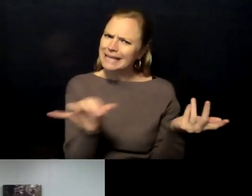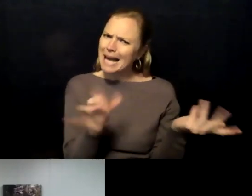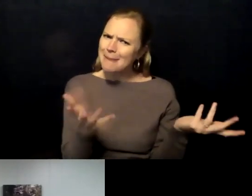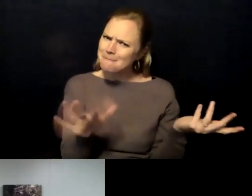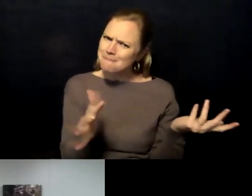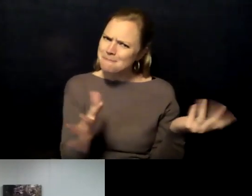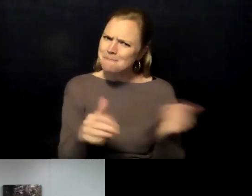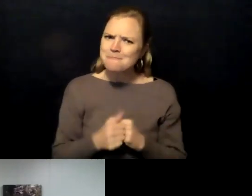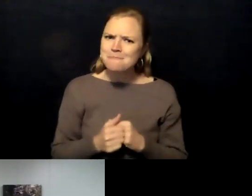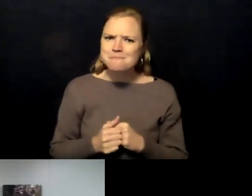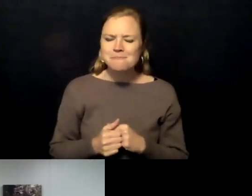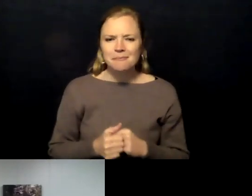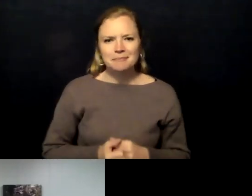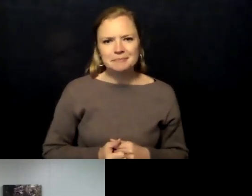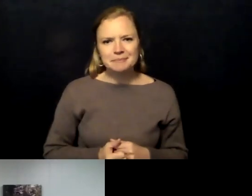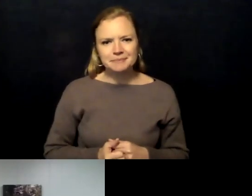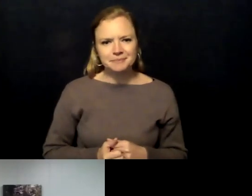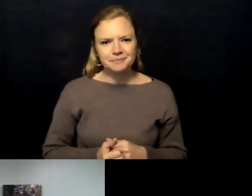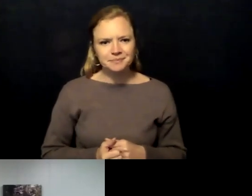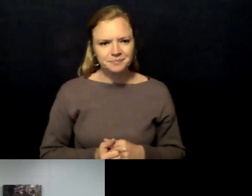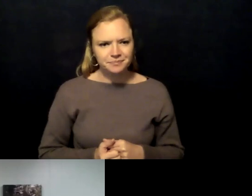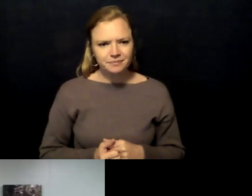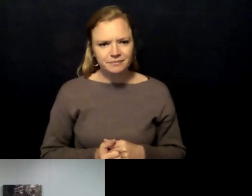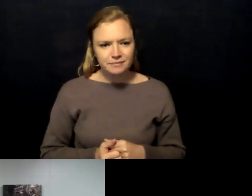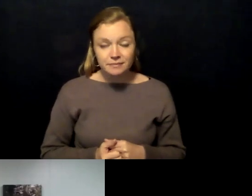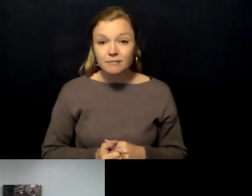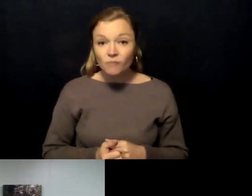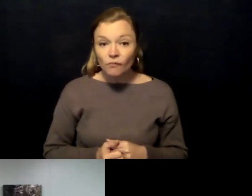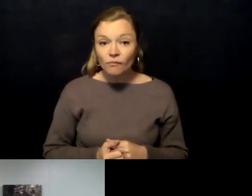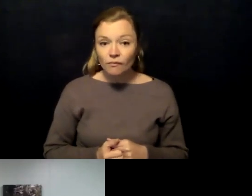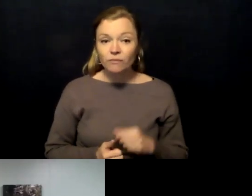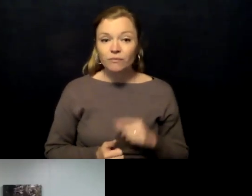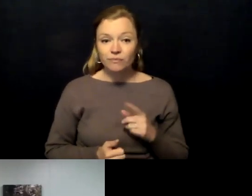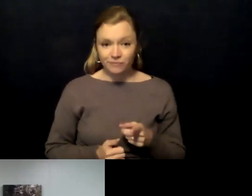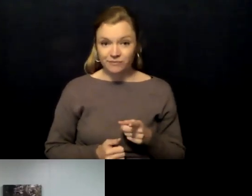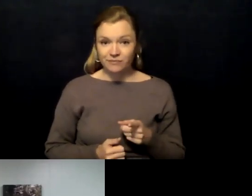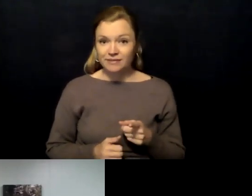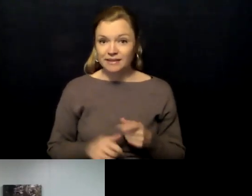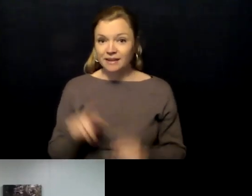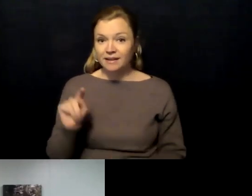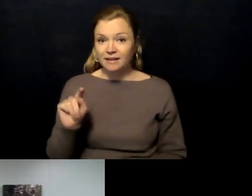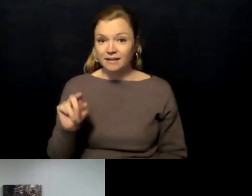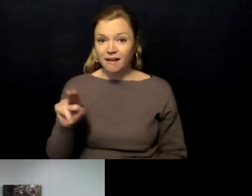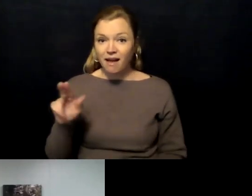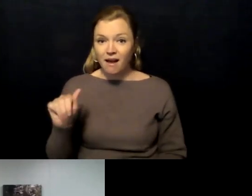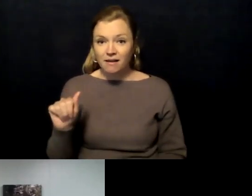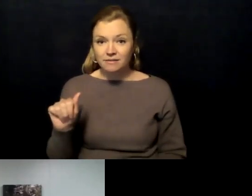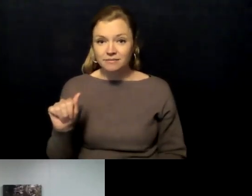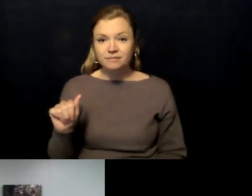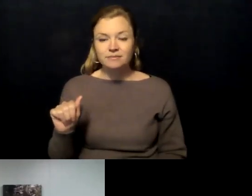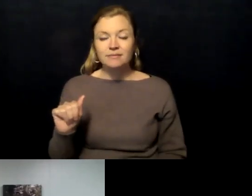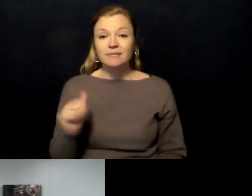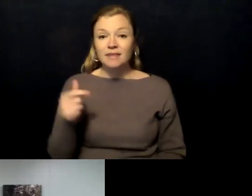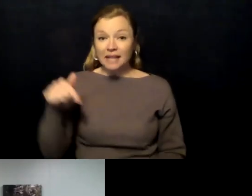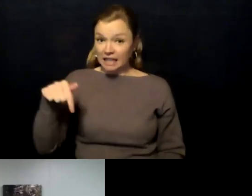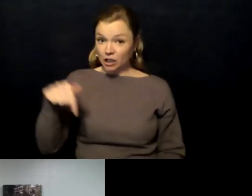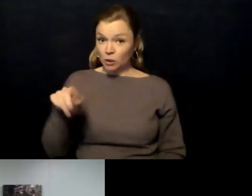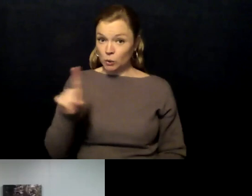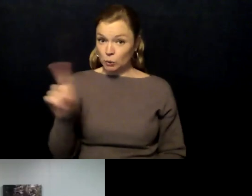[Tina] You know- so here at the National Zoo, our animal keepers